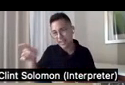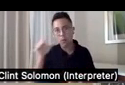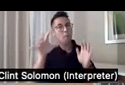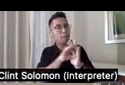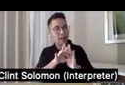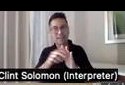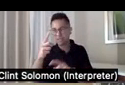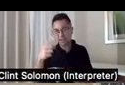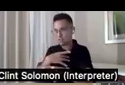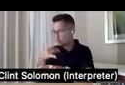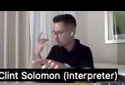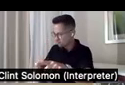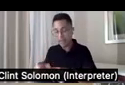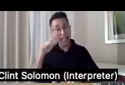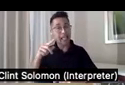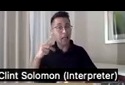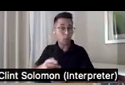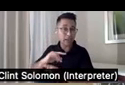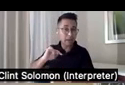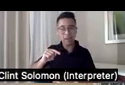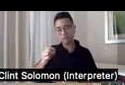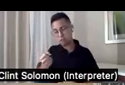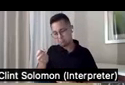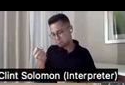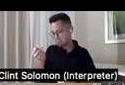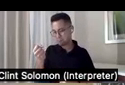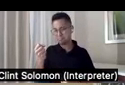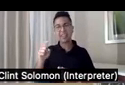they're going to have it for a certain number of seconds before you give them another opportunity